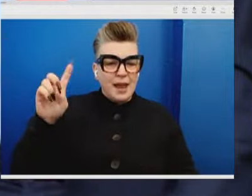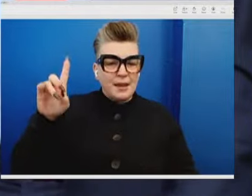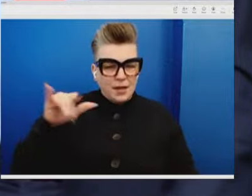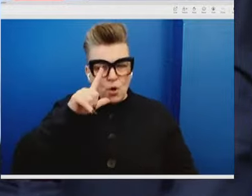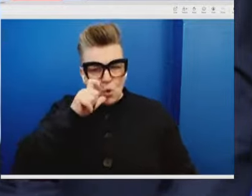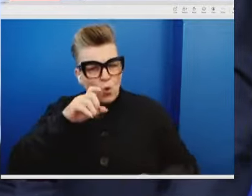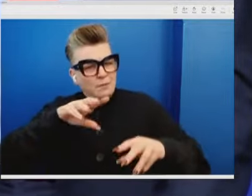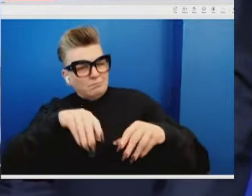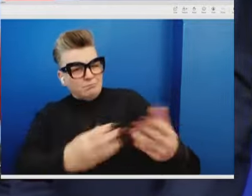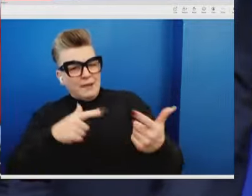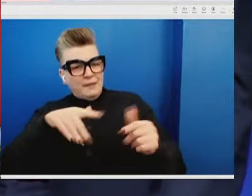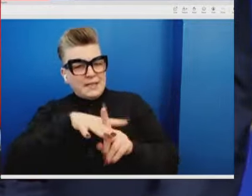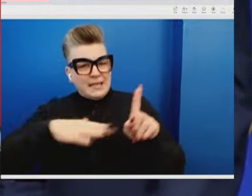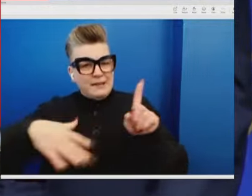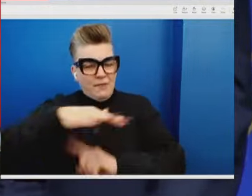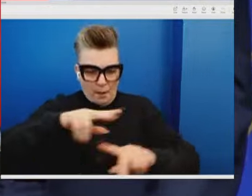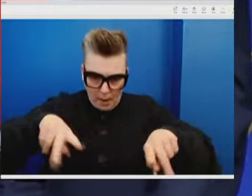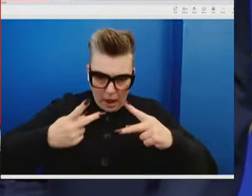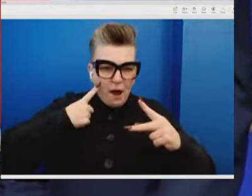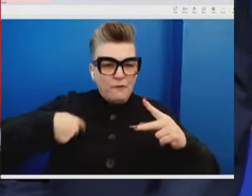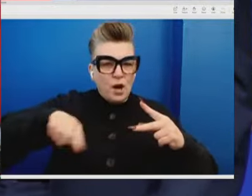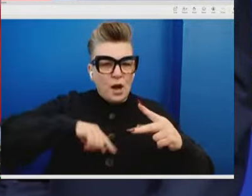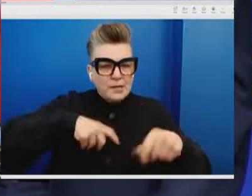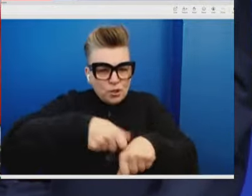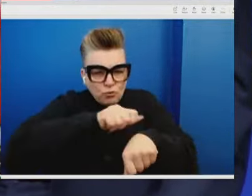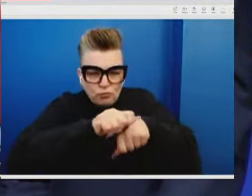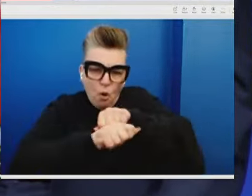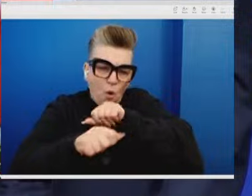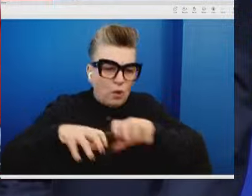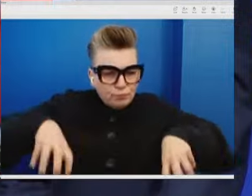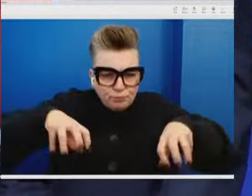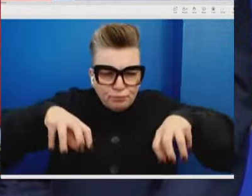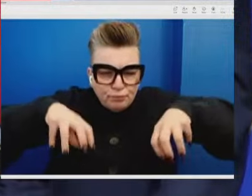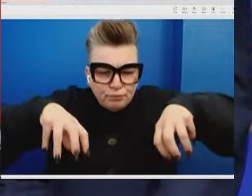roll up our sleeves, work with vendors, work with states, work with the stakeholders in the